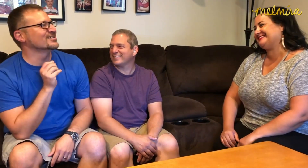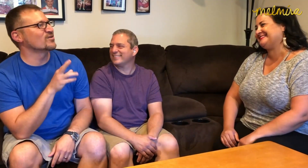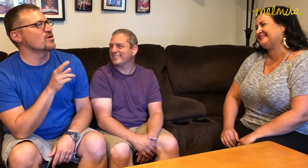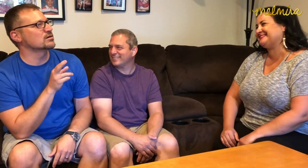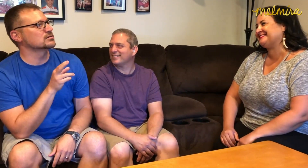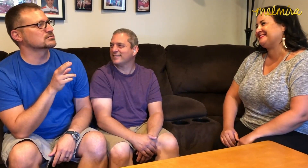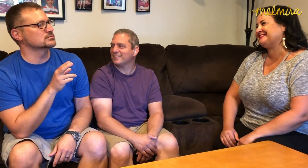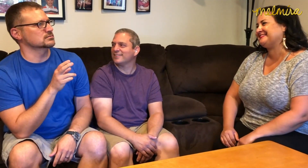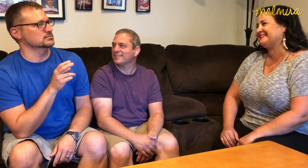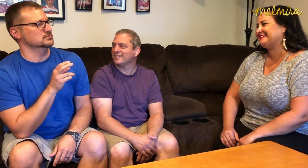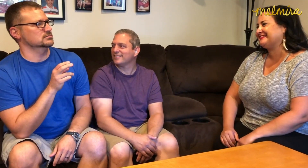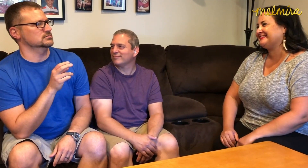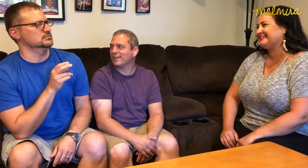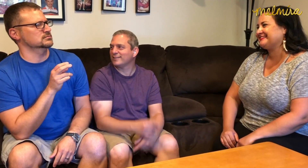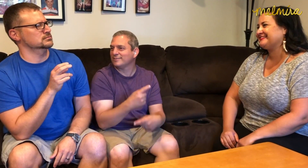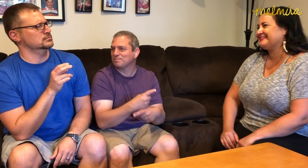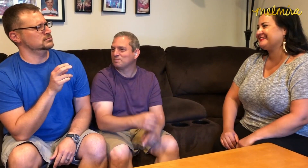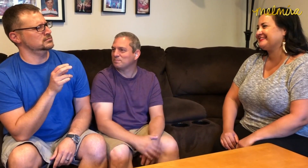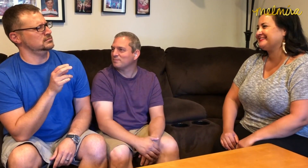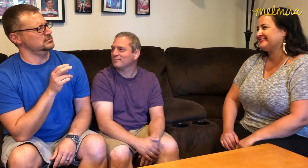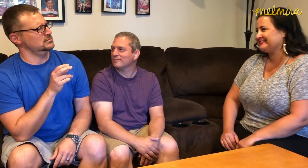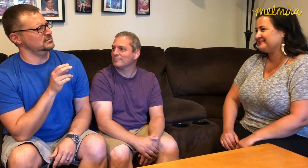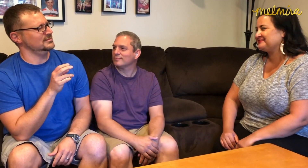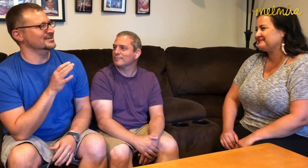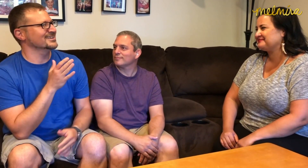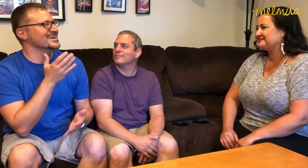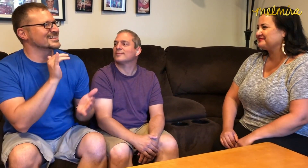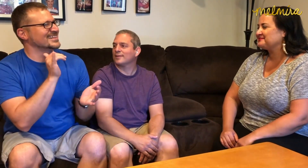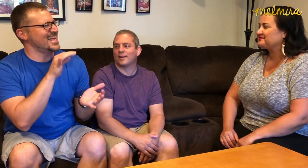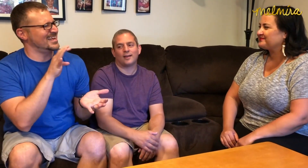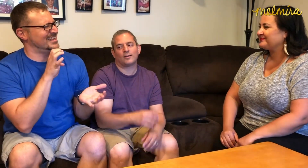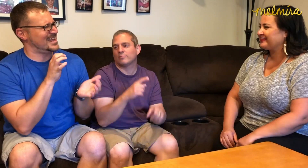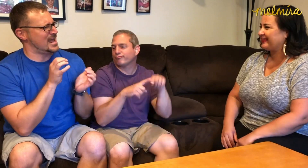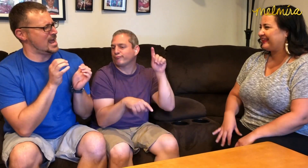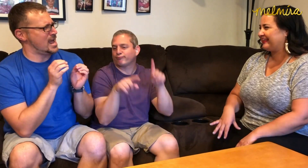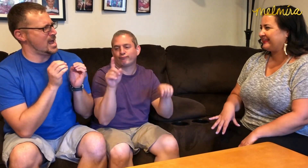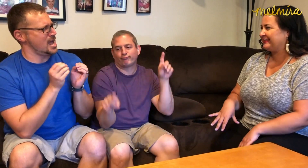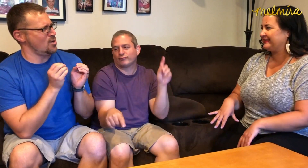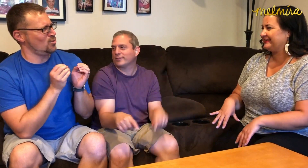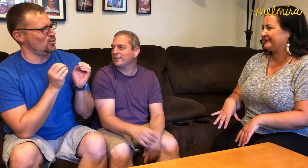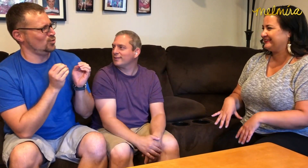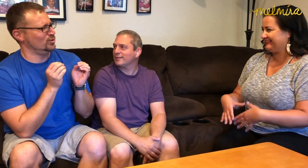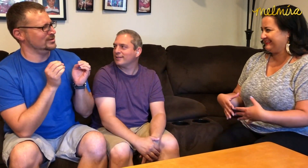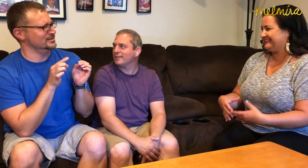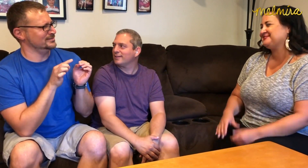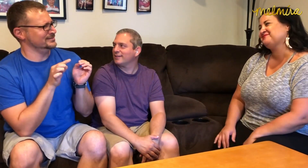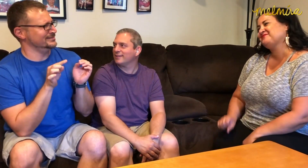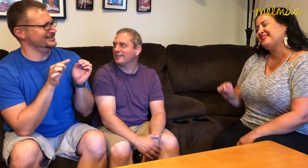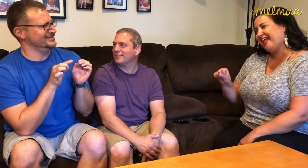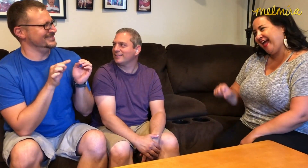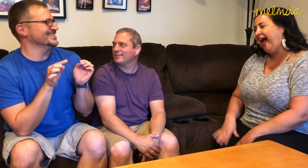Or, just a puzzled look on their faces, like how do we?...